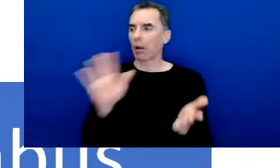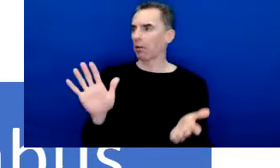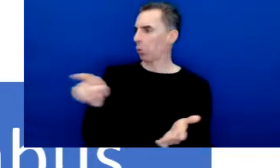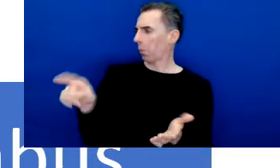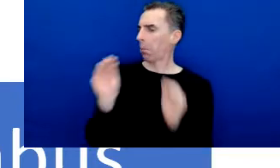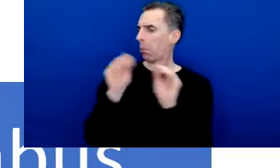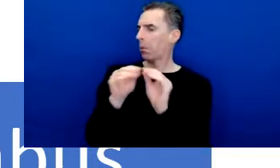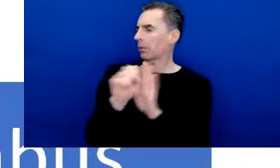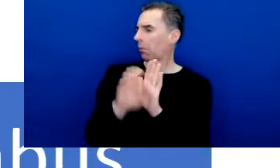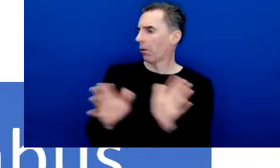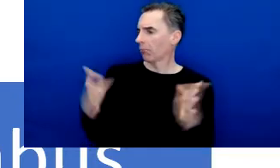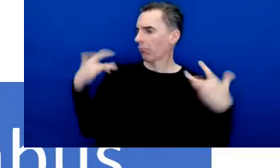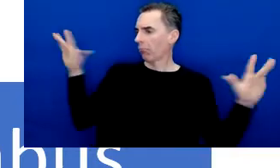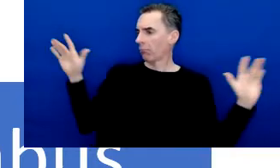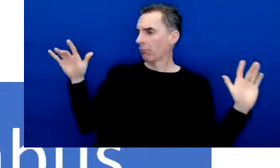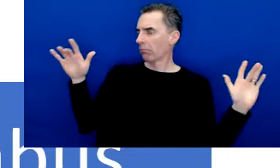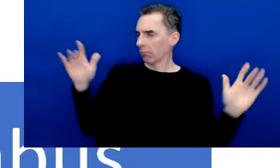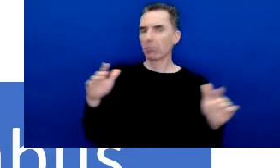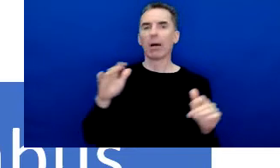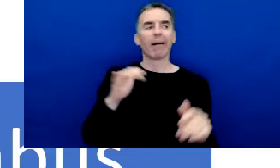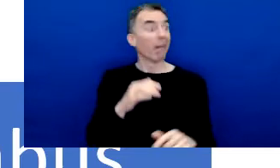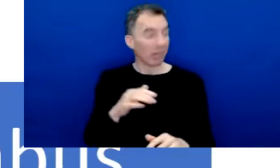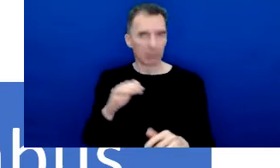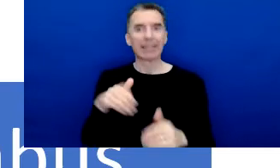So then the next semester you add it in, you know, so that that doesn't happen.